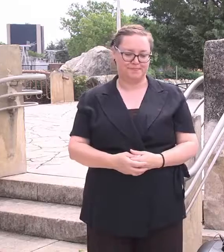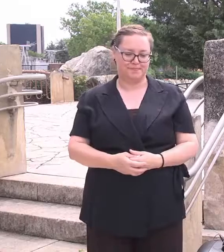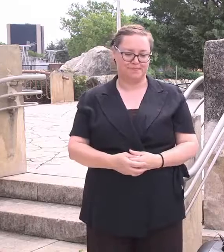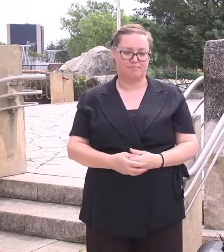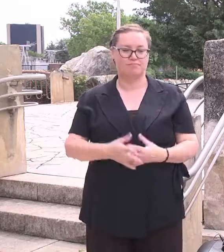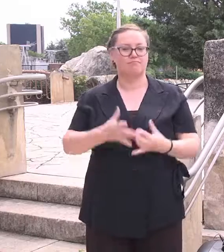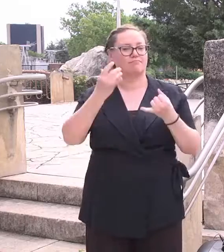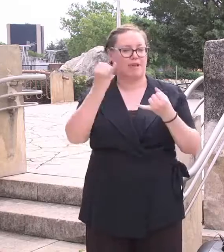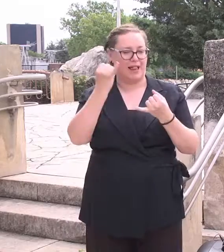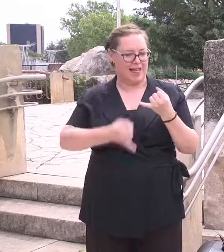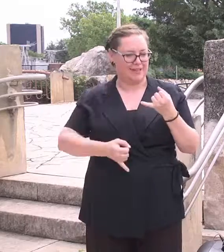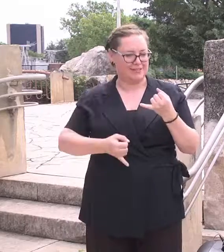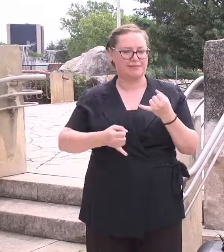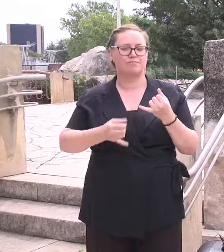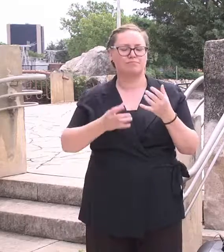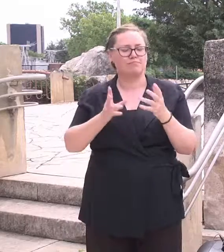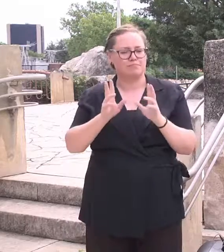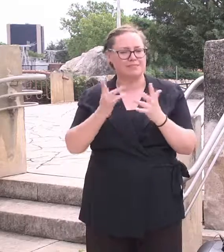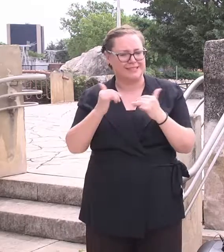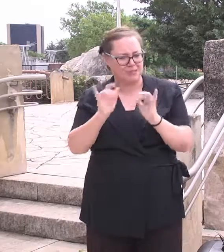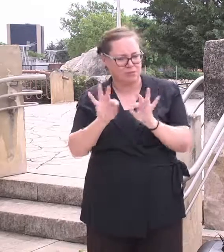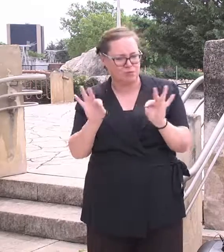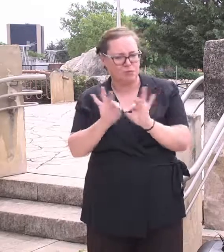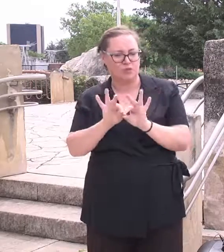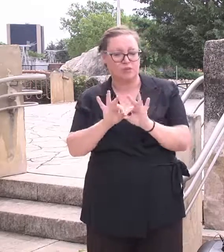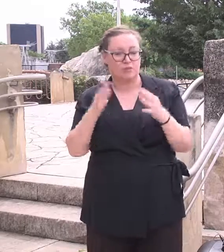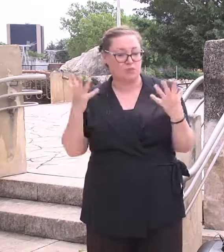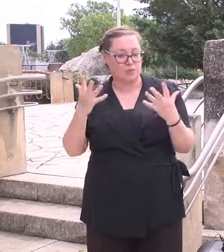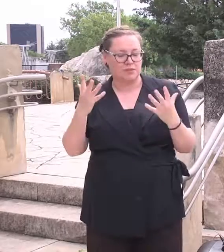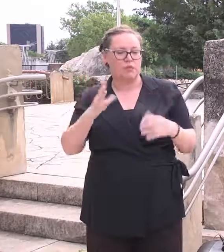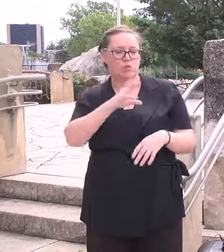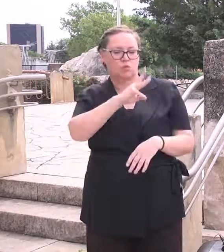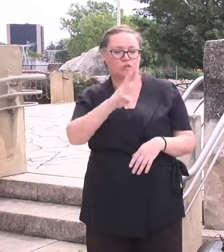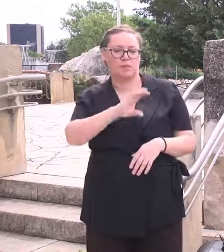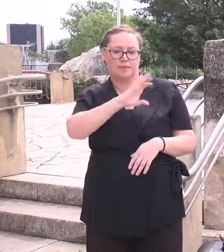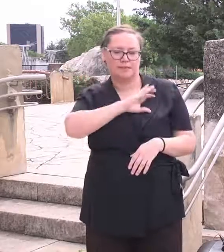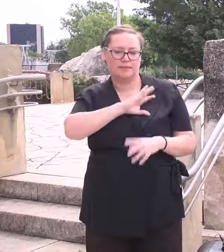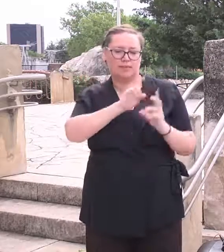but not least uh we have our witch toop Police Department juvenile intervention